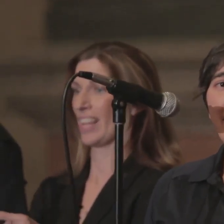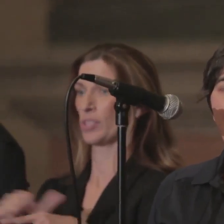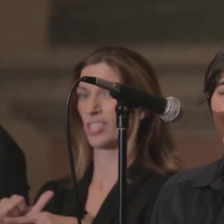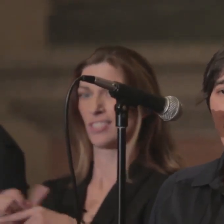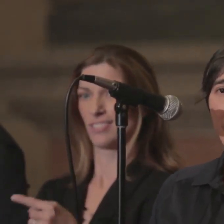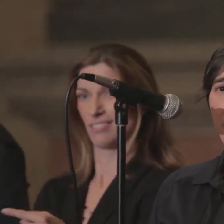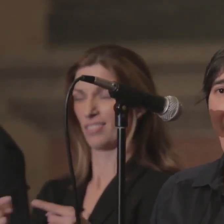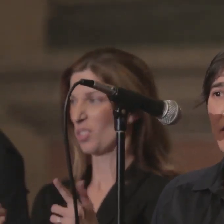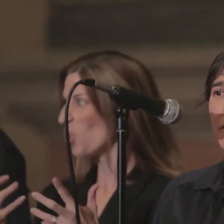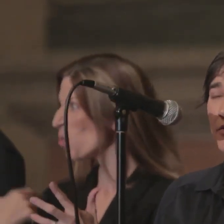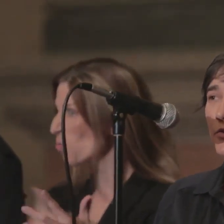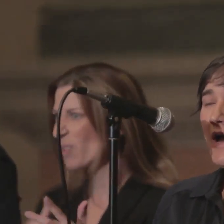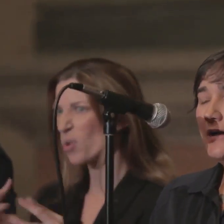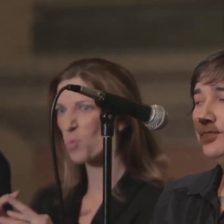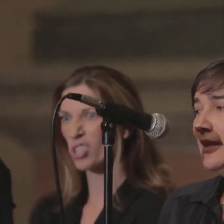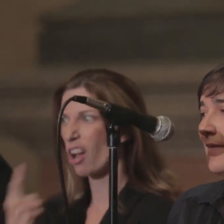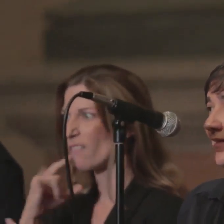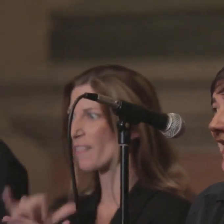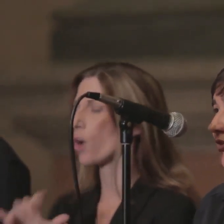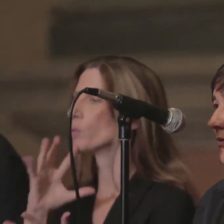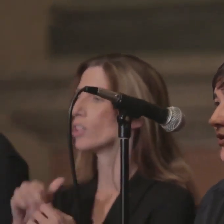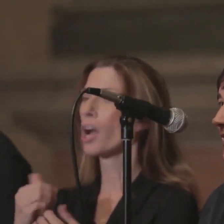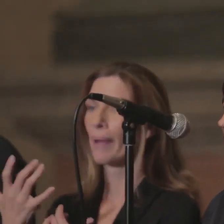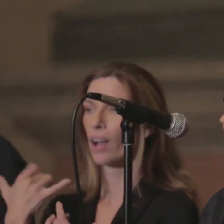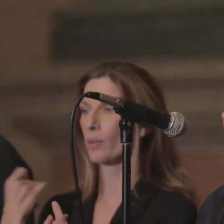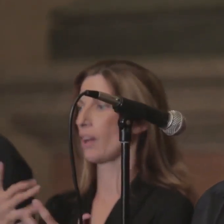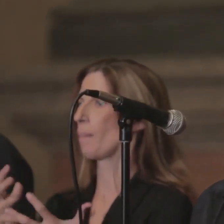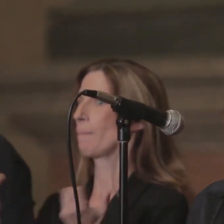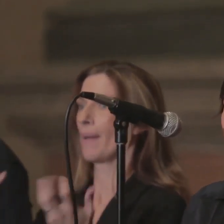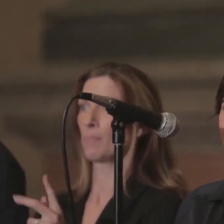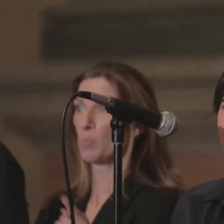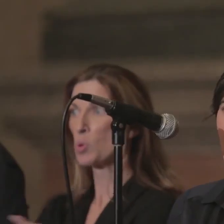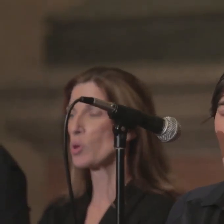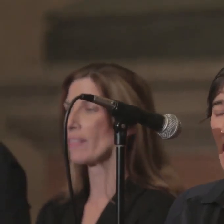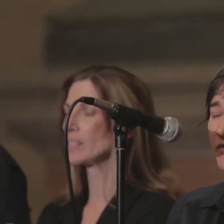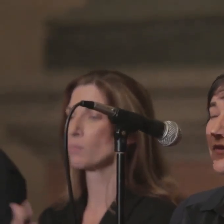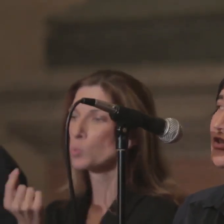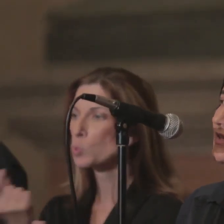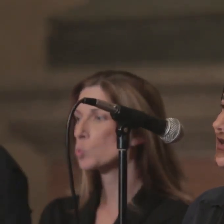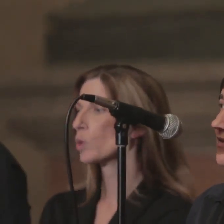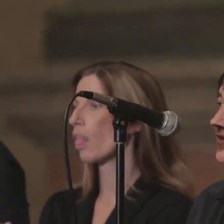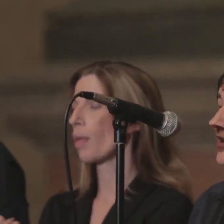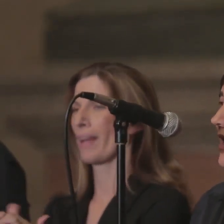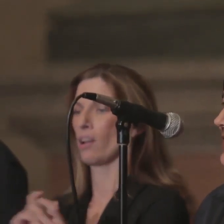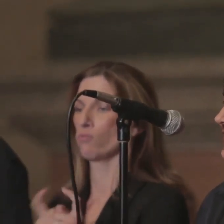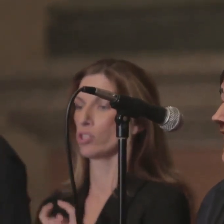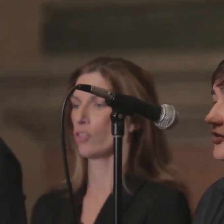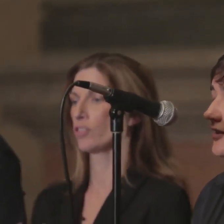talking about Fire's new mass casualty procedure, our revision of the city wide mass casualty